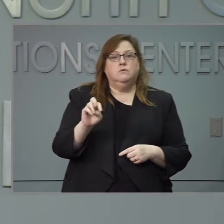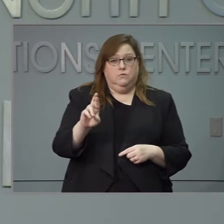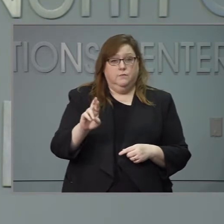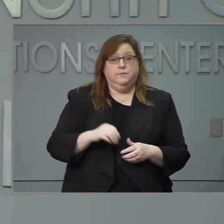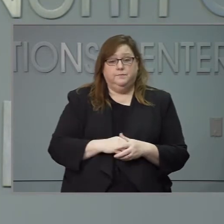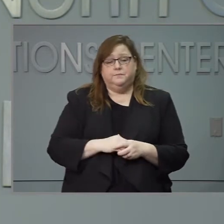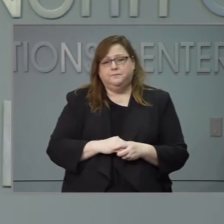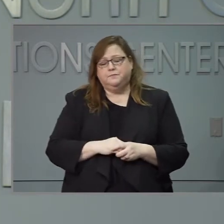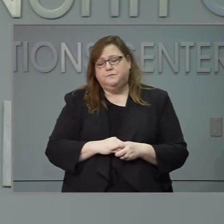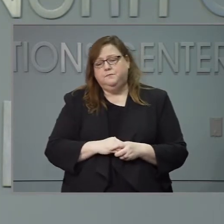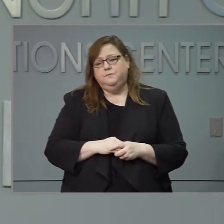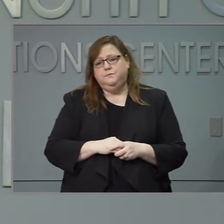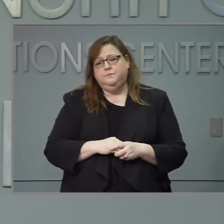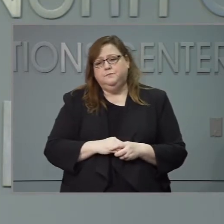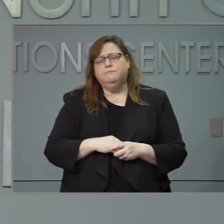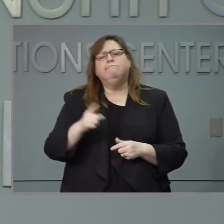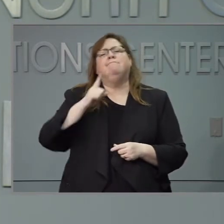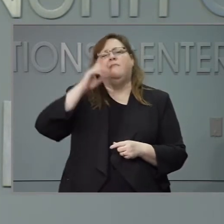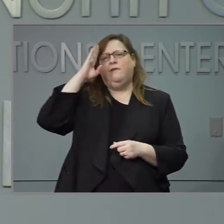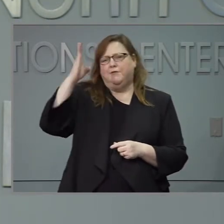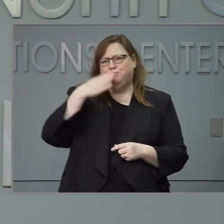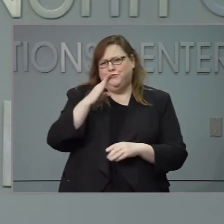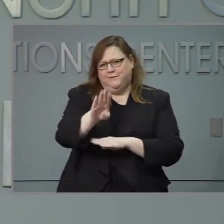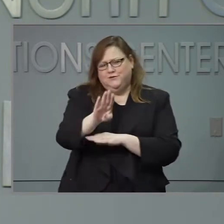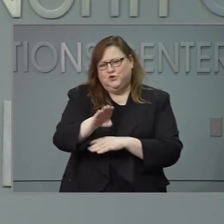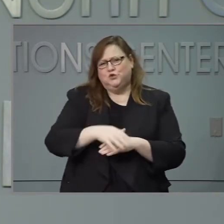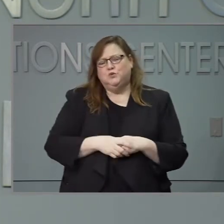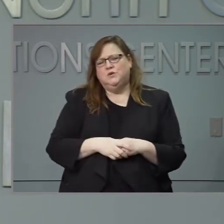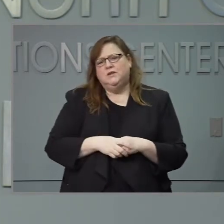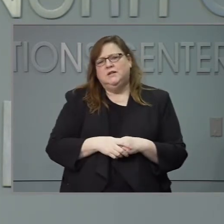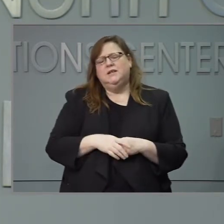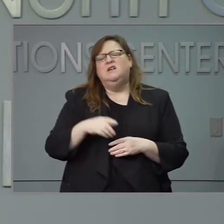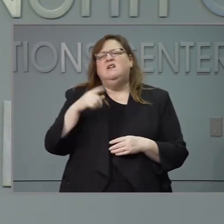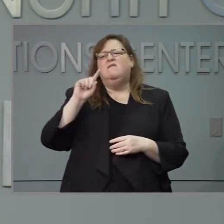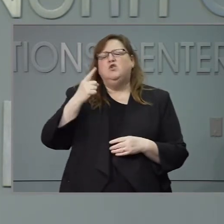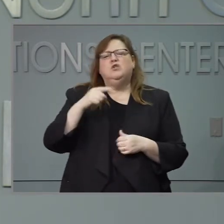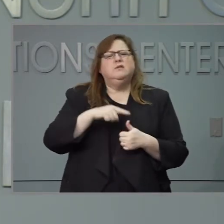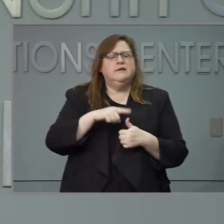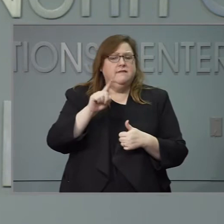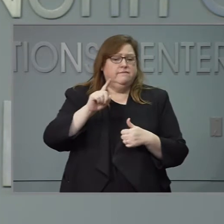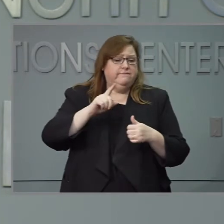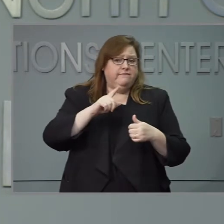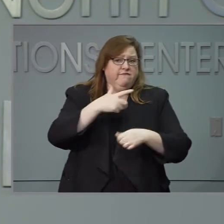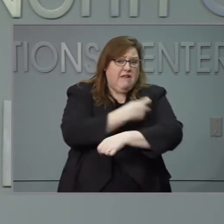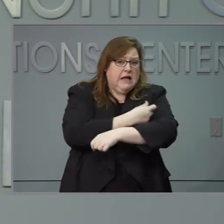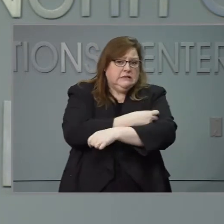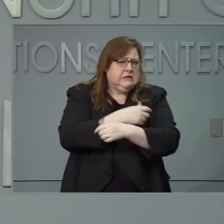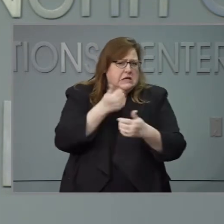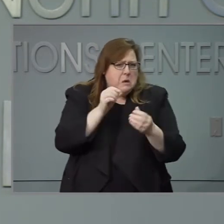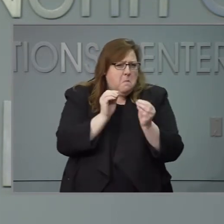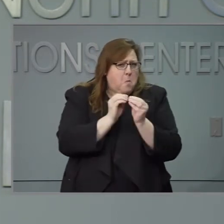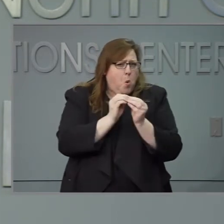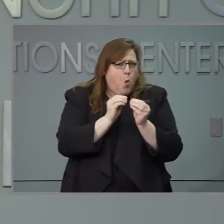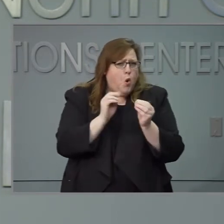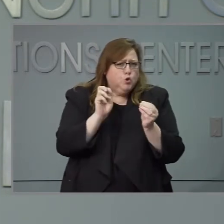ES LO QUE NECESITAN LAS ESCUELAS PARA SALIR DE LA PANDEMIA. TENEMOS QUE HACER PARA LA EDUCACIÓN PÚBLICA Y PONER LA